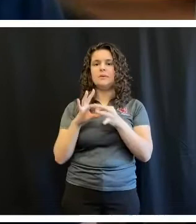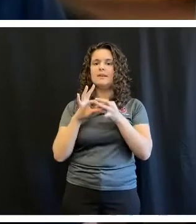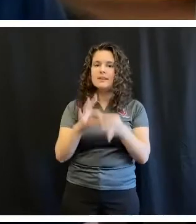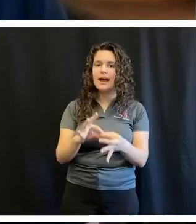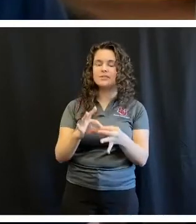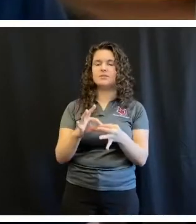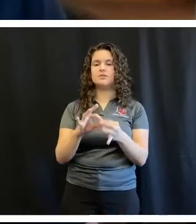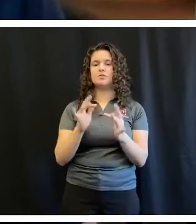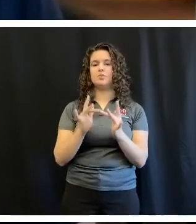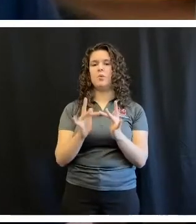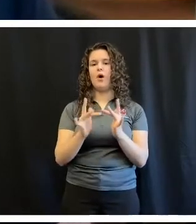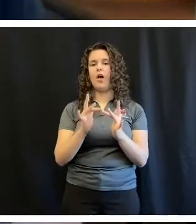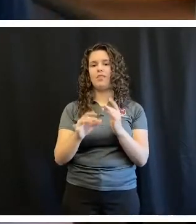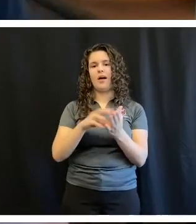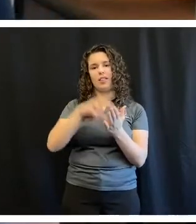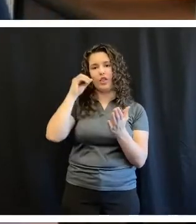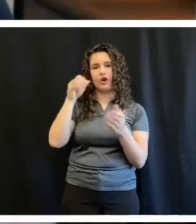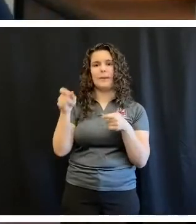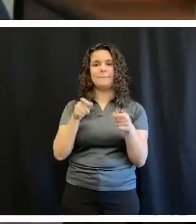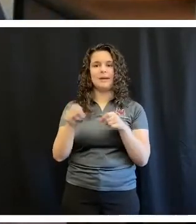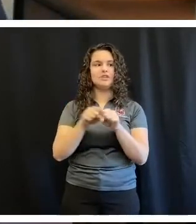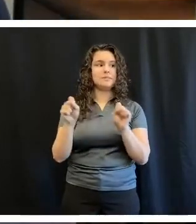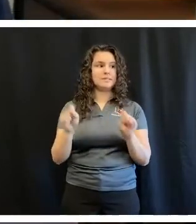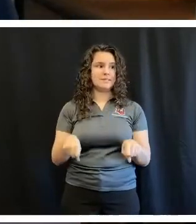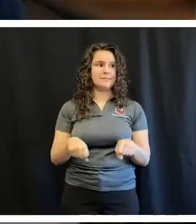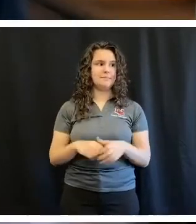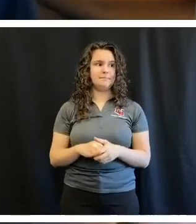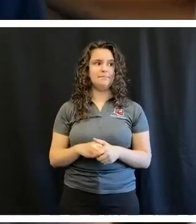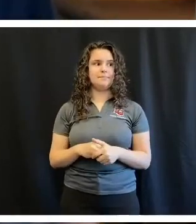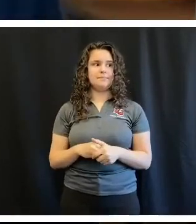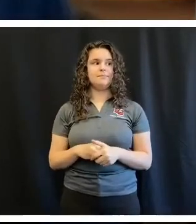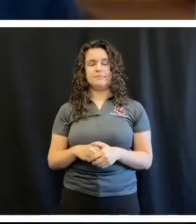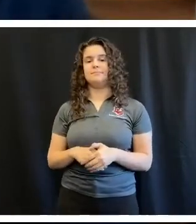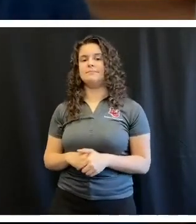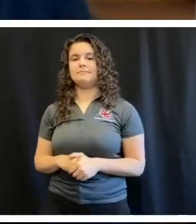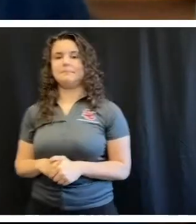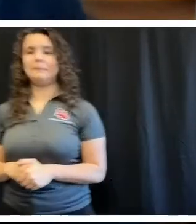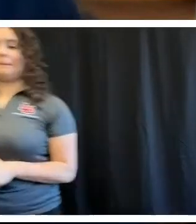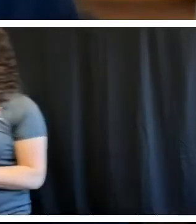learning management system. So, it wasn't a perfect solution,